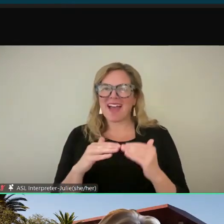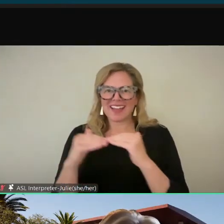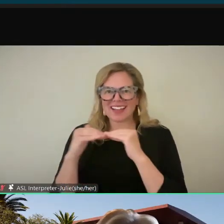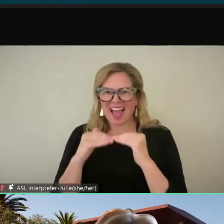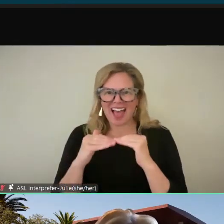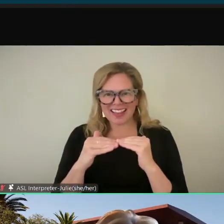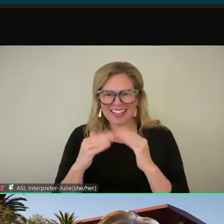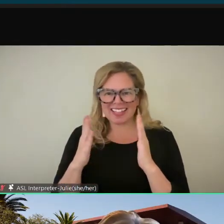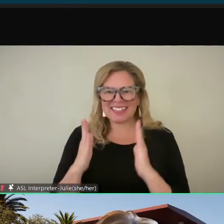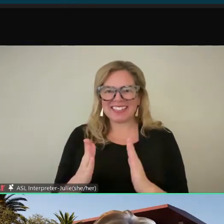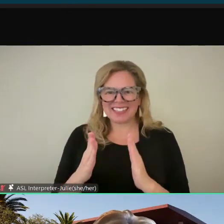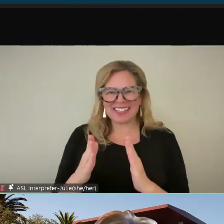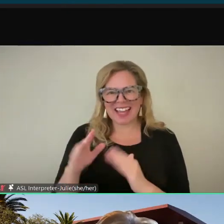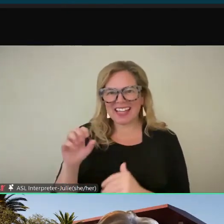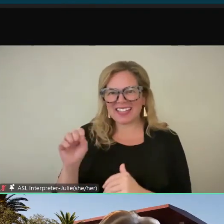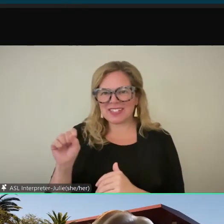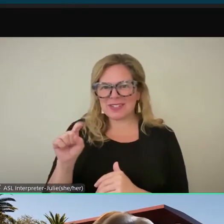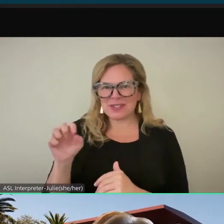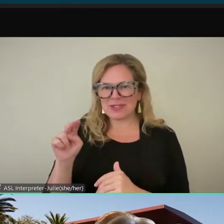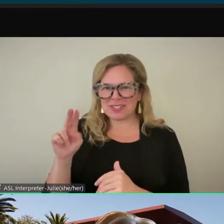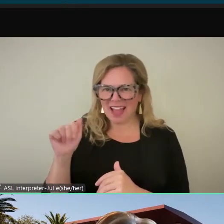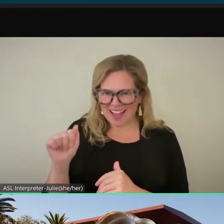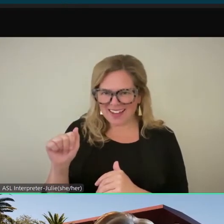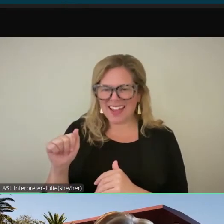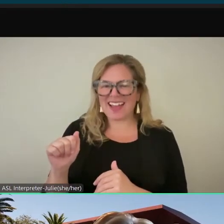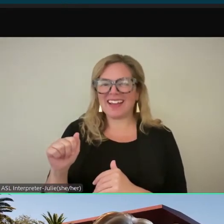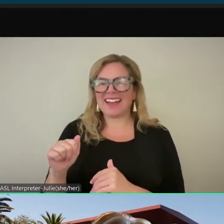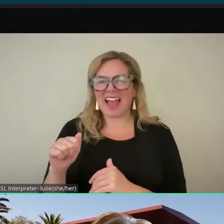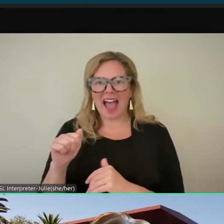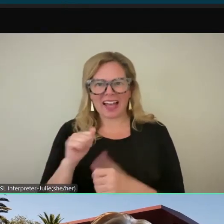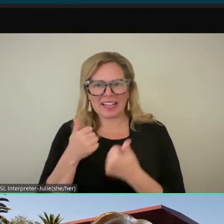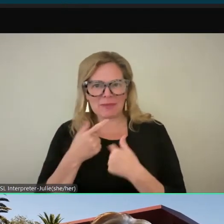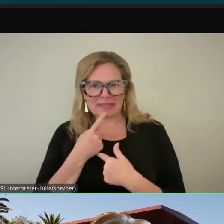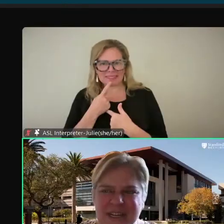Zuzana, I've been working hard on something that's very near and dear